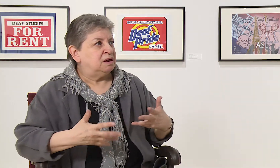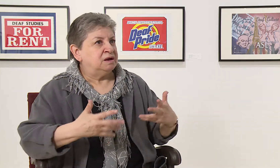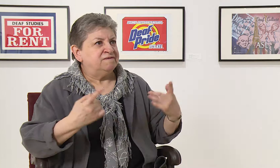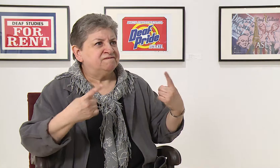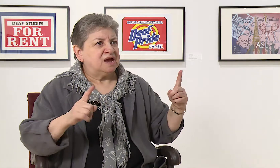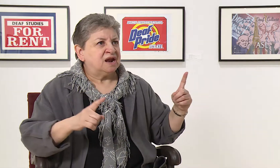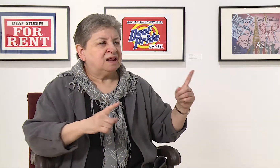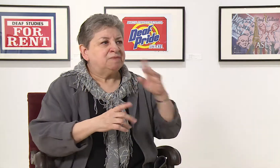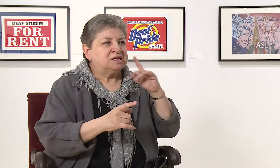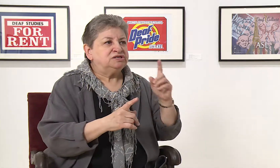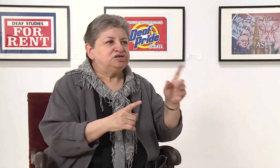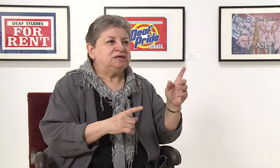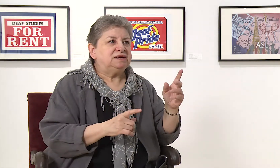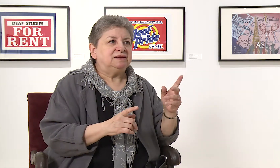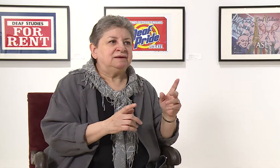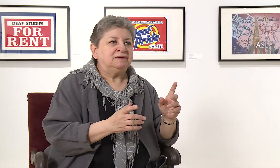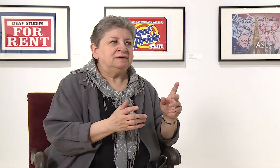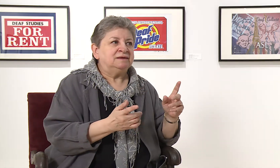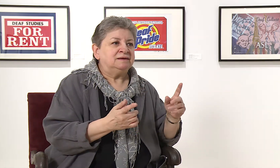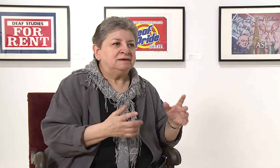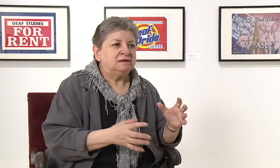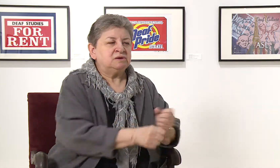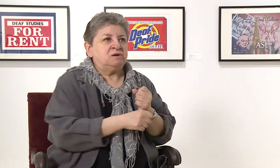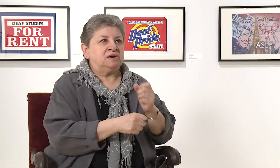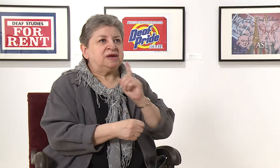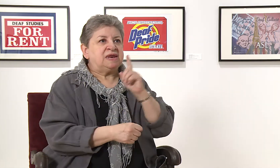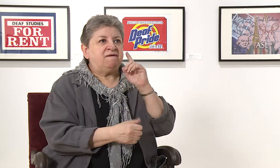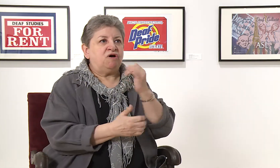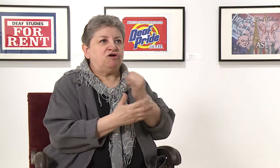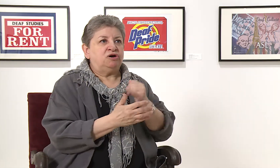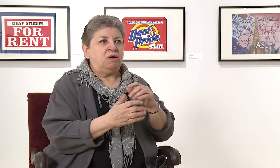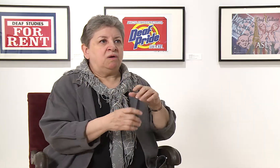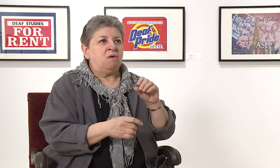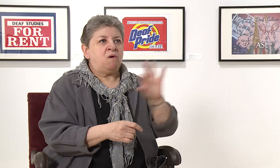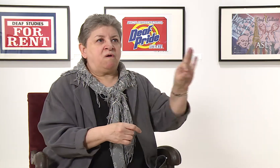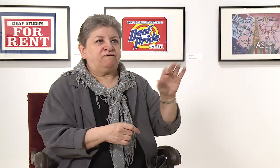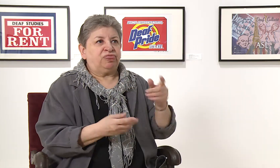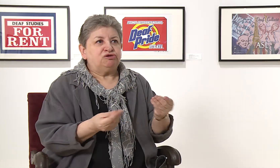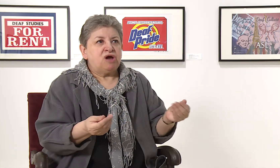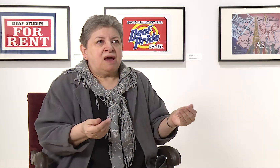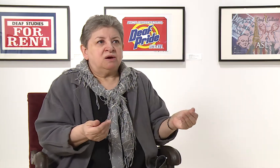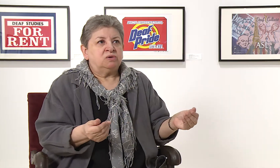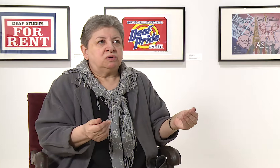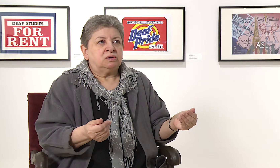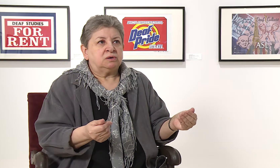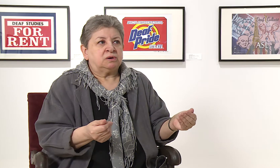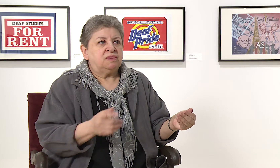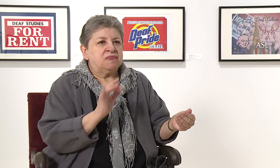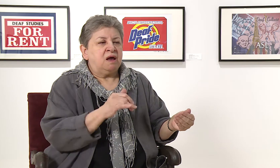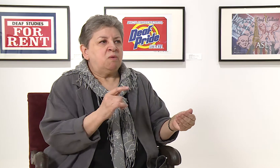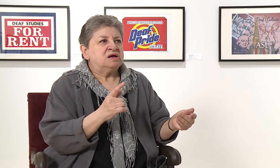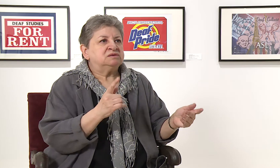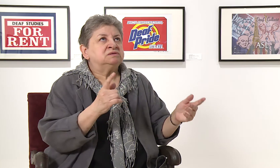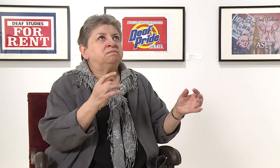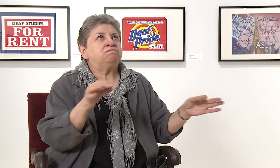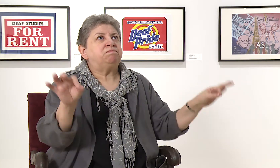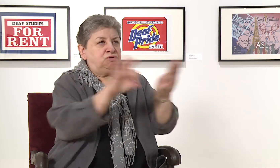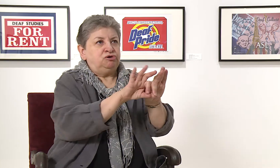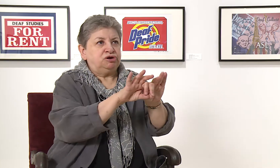This created a lot of dissonance for me. At the same time, I was feeling happy because she really did get Deaf Art off the ground